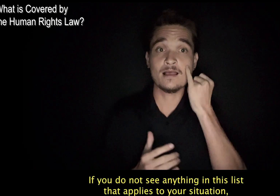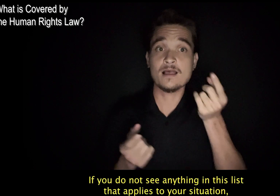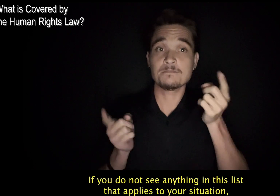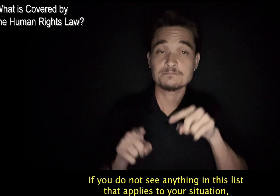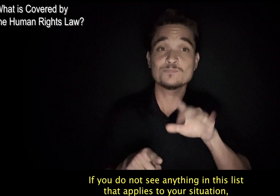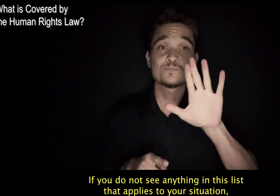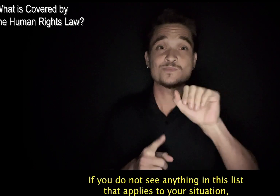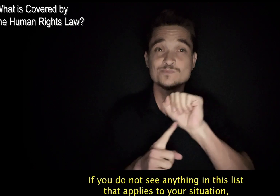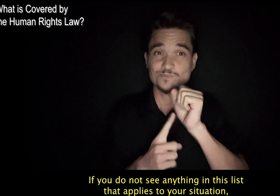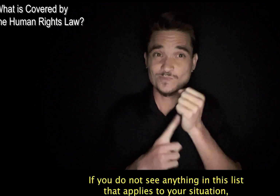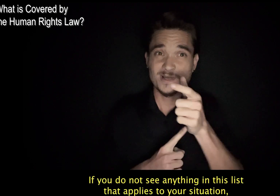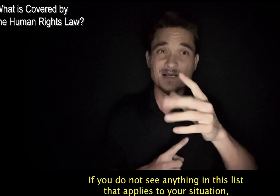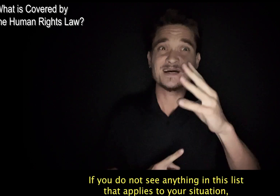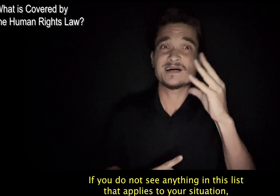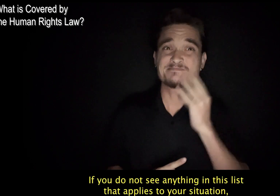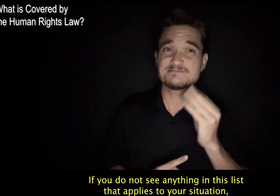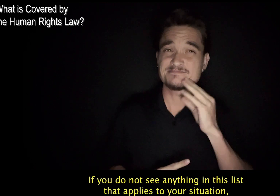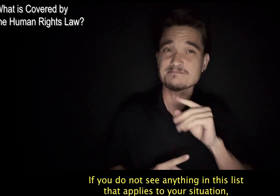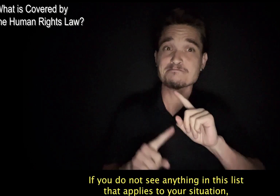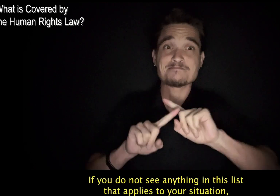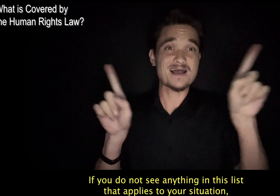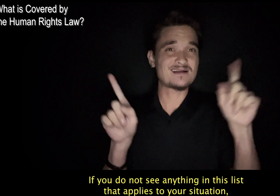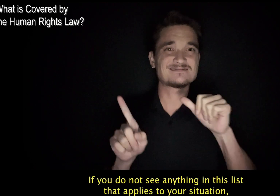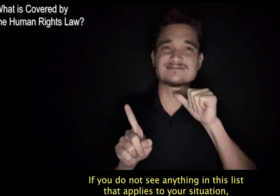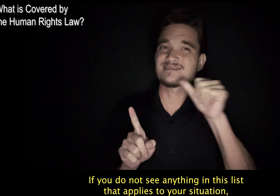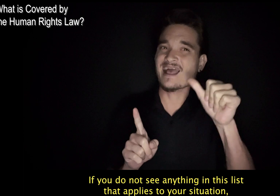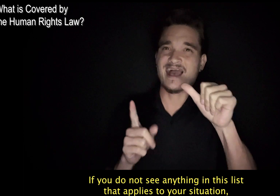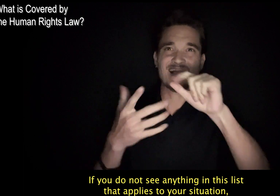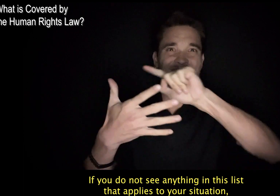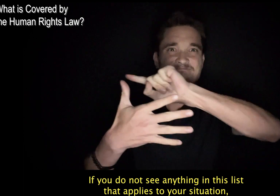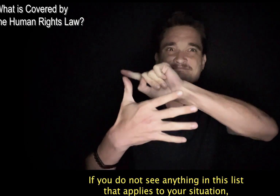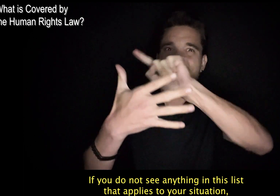If you do not see anything in this list that applies to your situation,